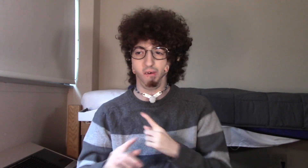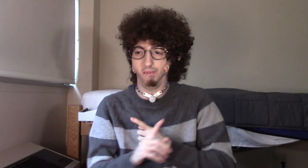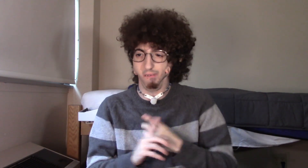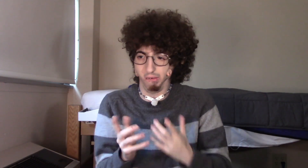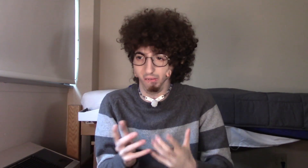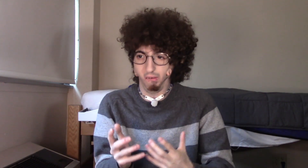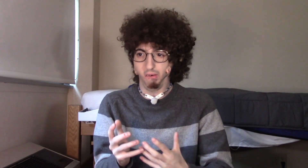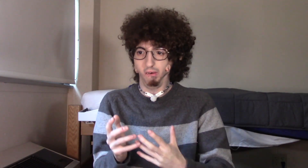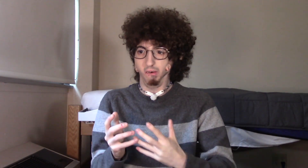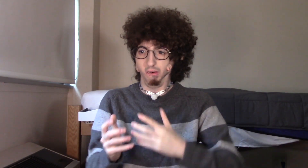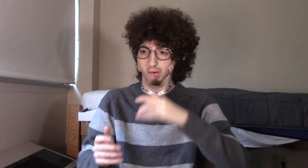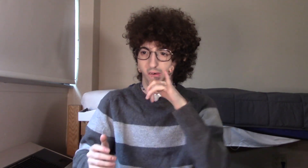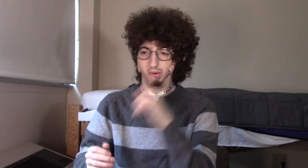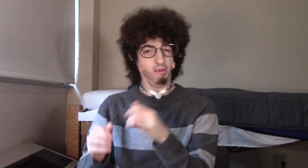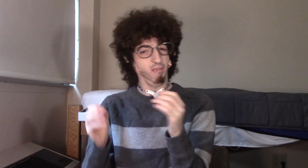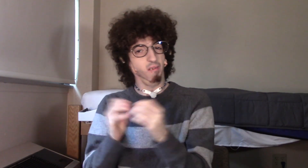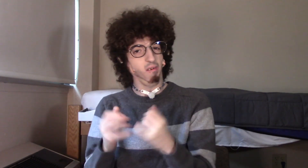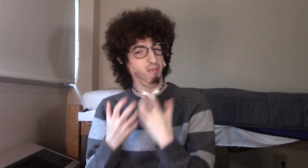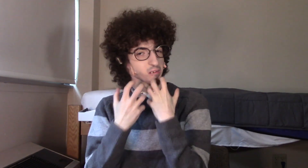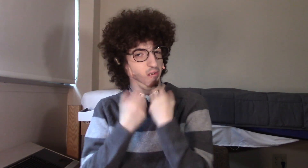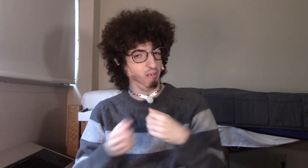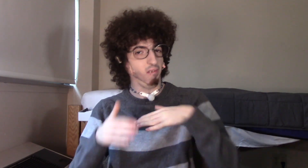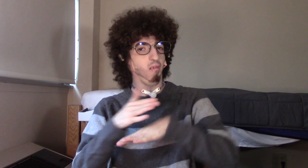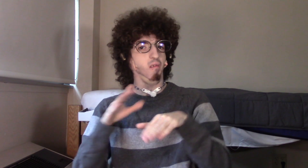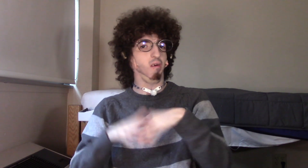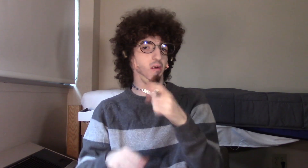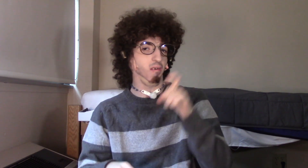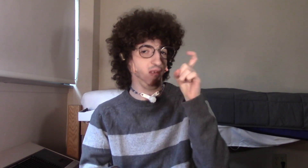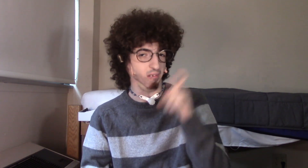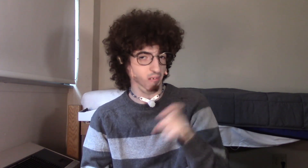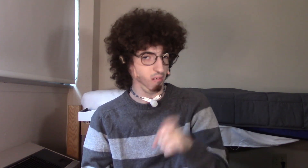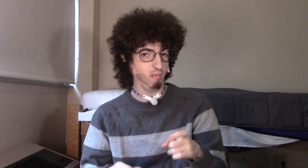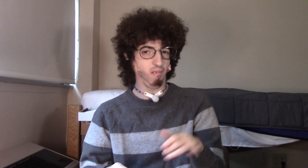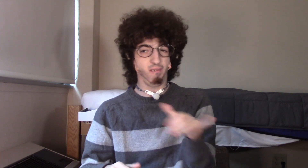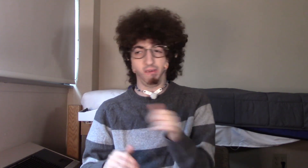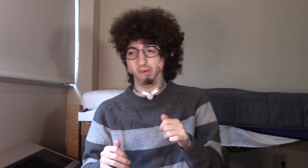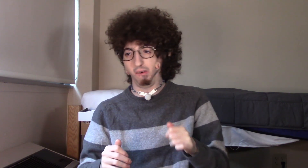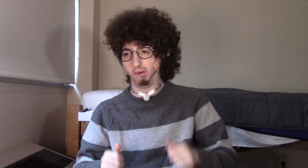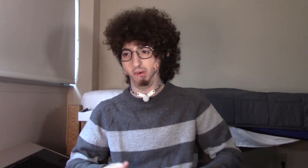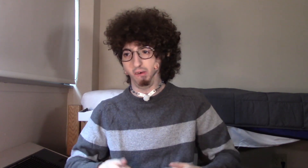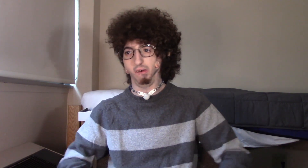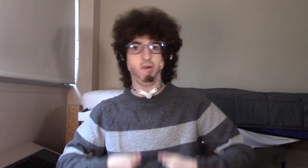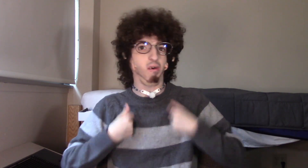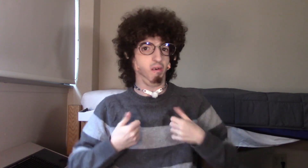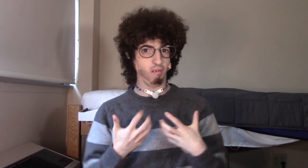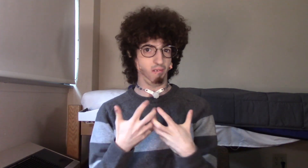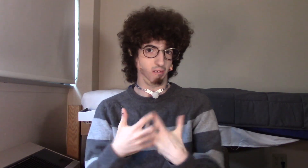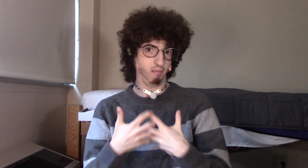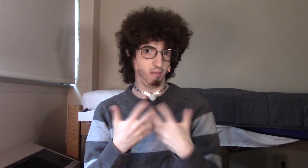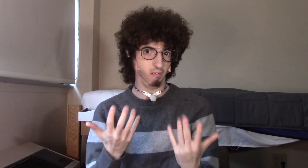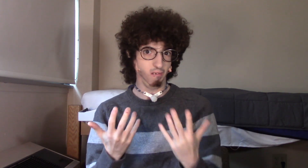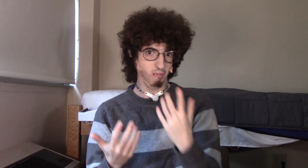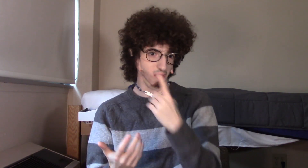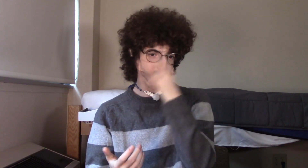But that's more a passion born out of necessity, like a survival mechanism